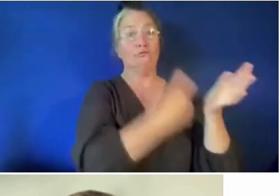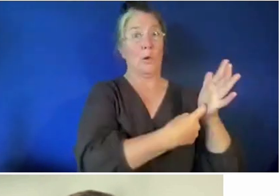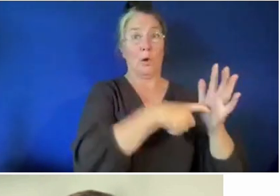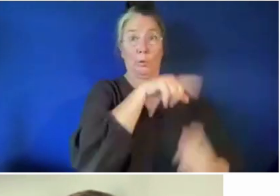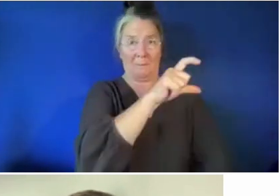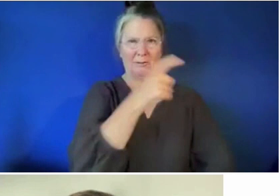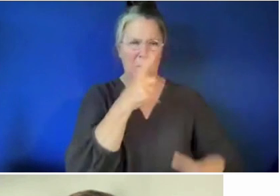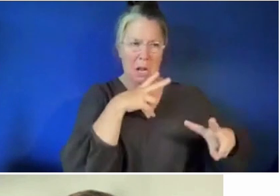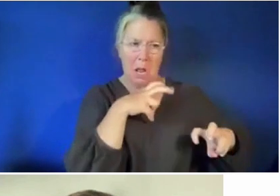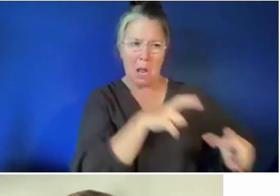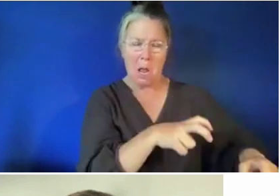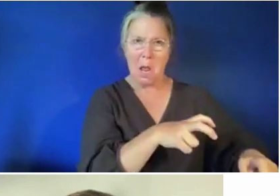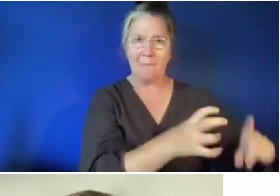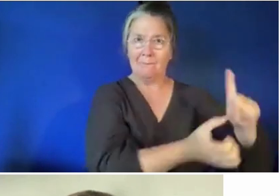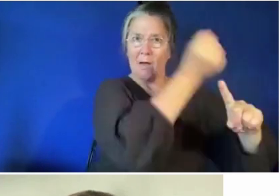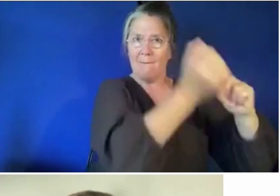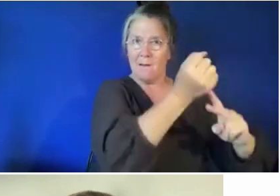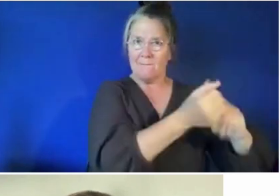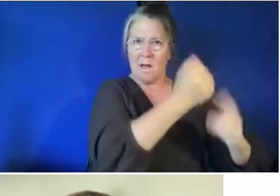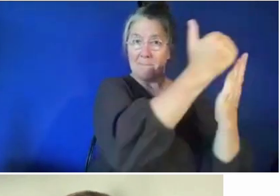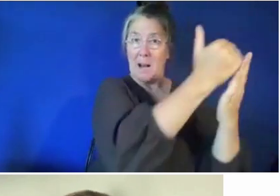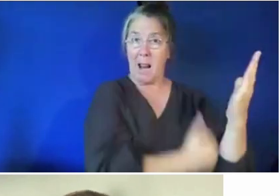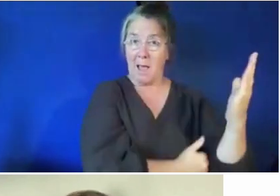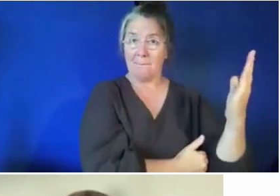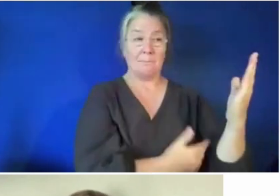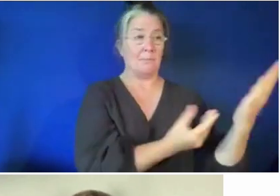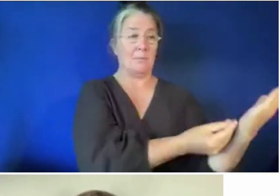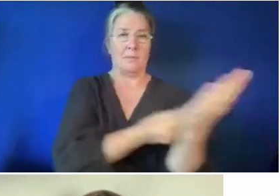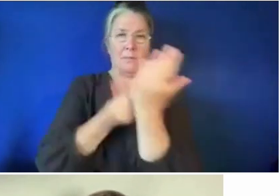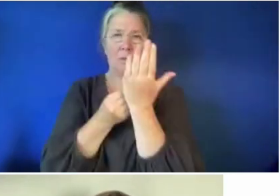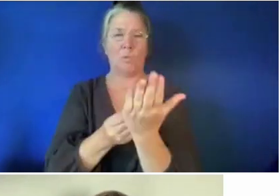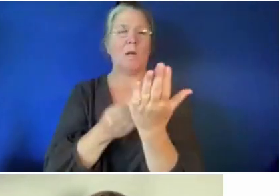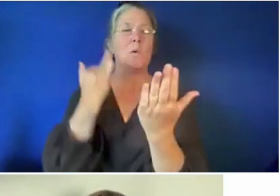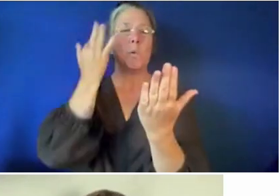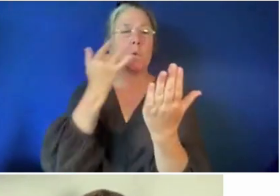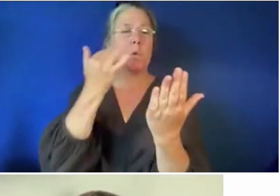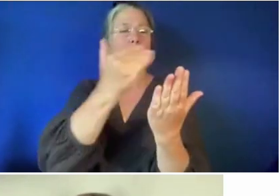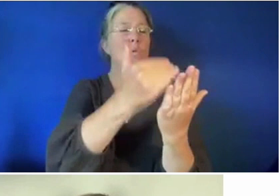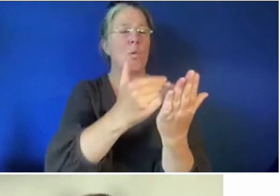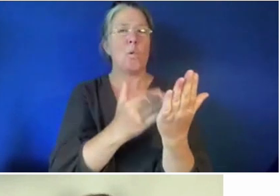that will be something that will be very much front of mind for senior leaders in the service.